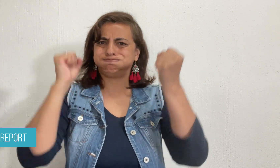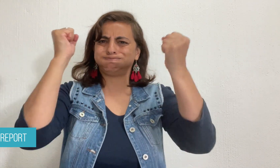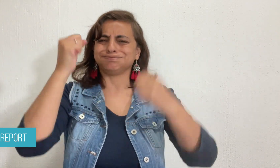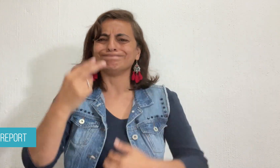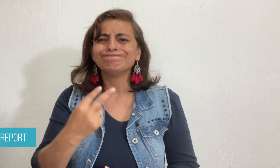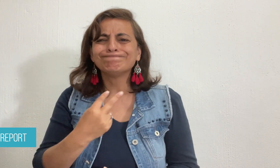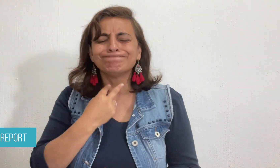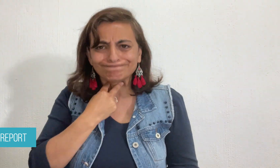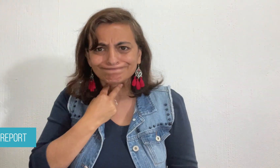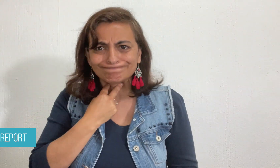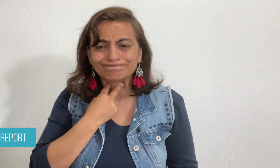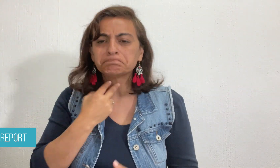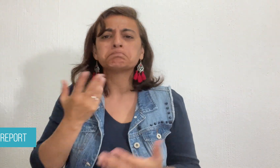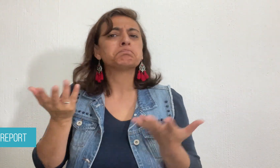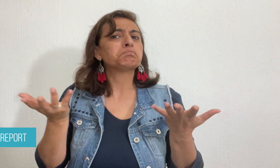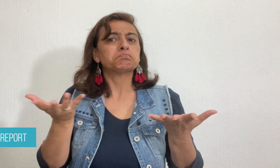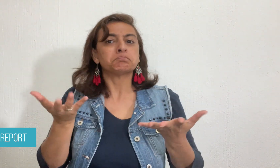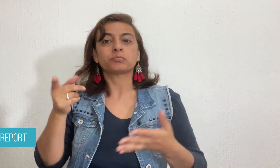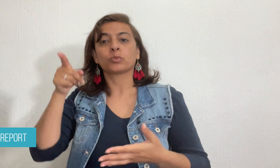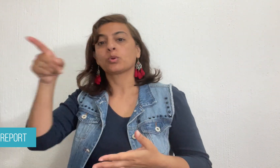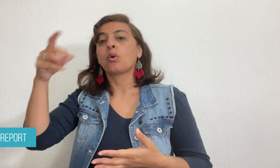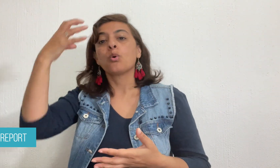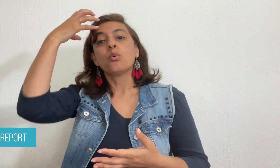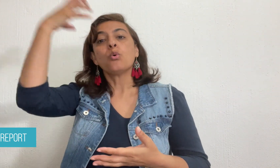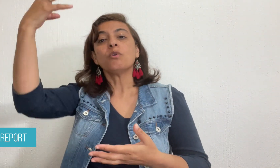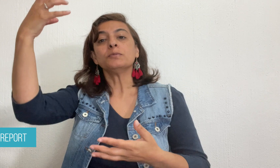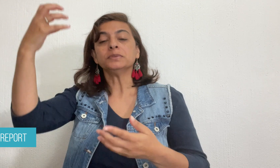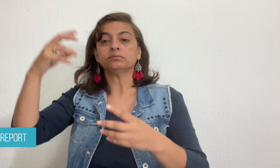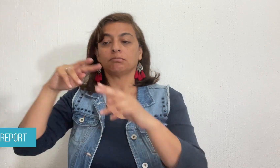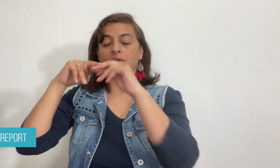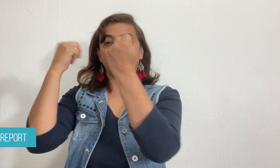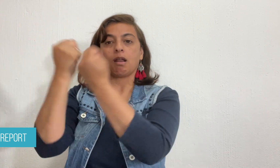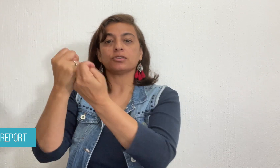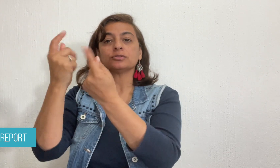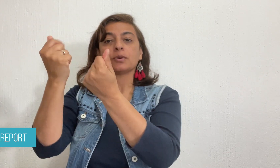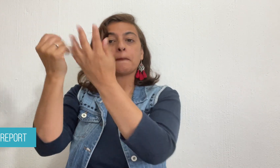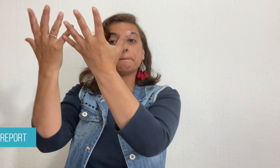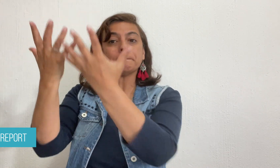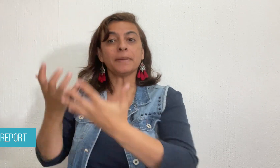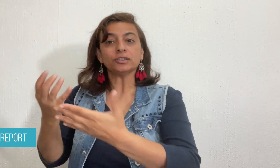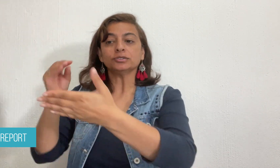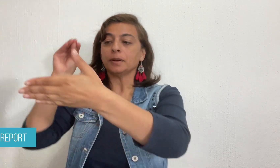has voiced dismay and outrage that the Deaf issues were